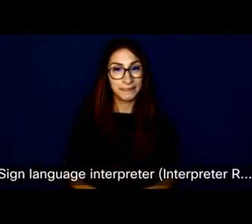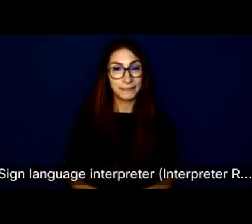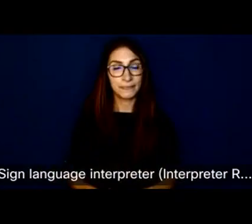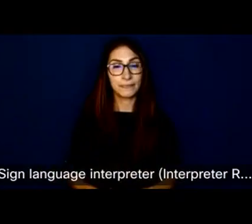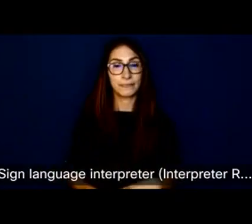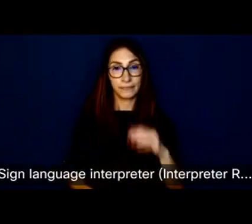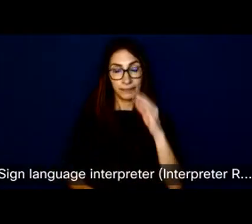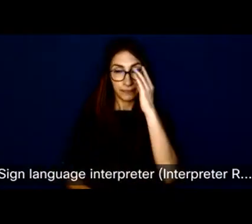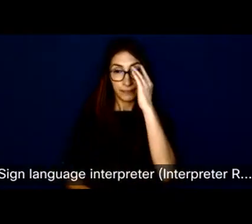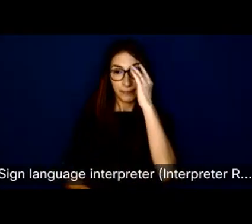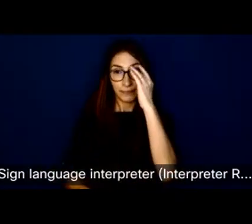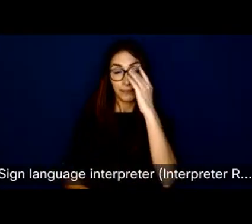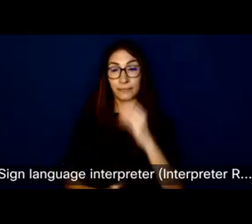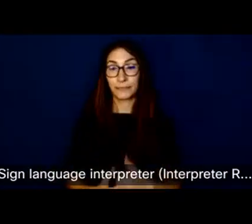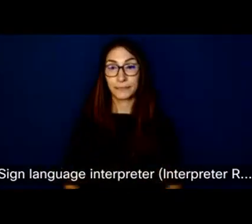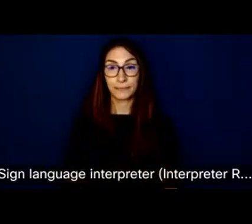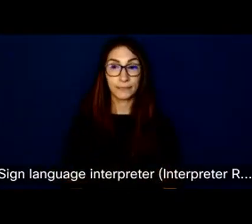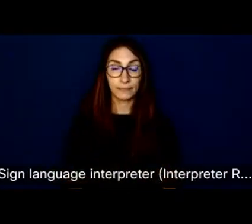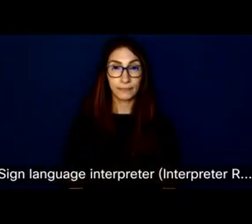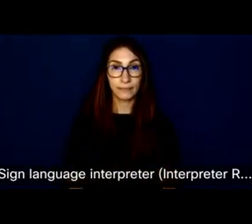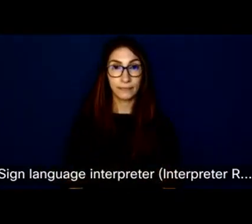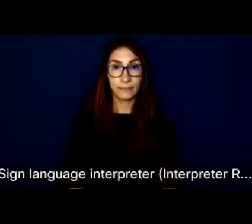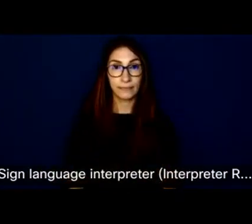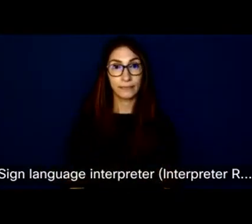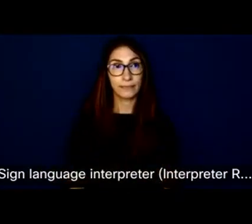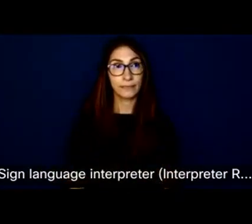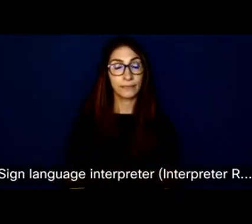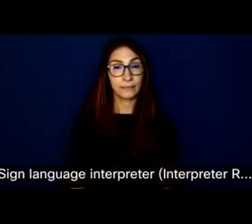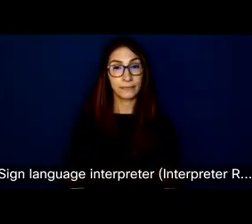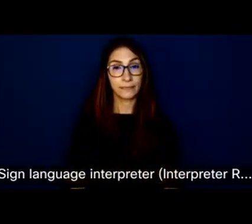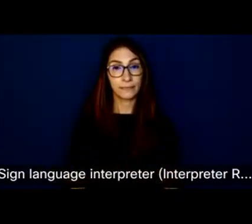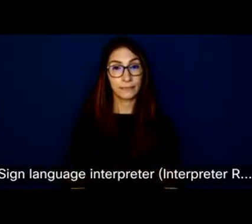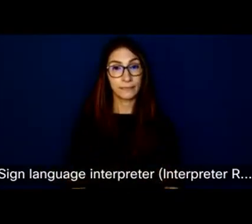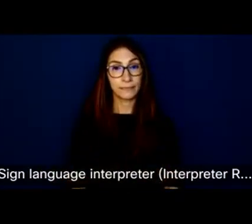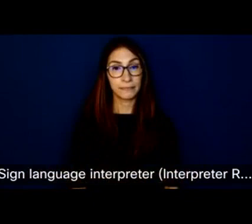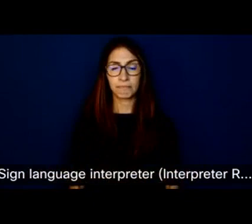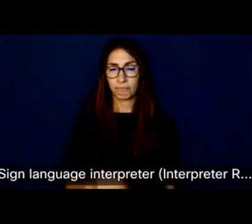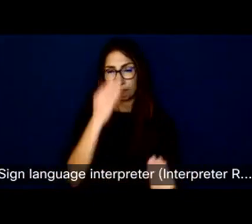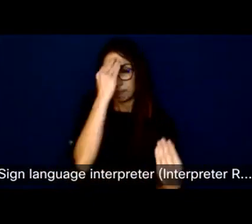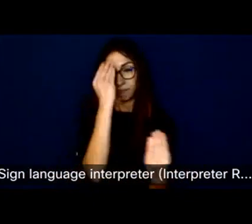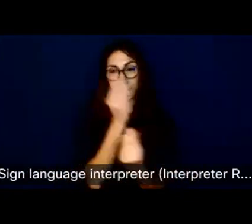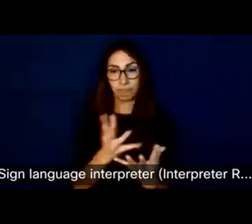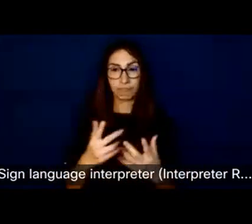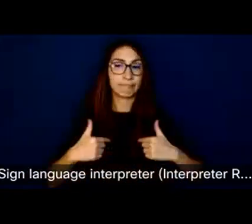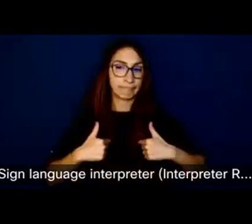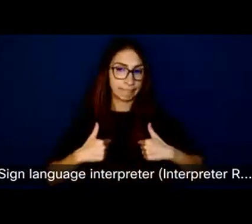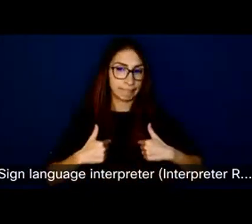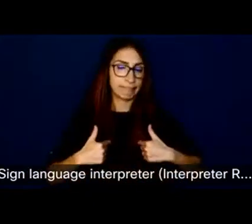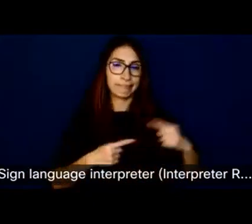this. In my time living with HIV, I've been through a lot.